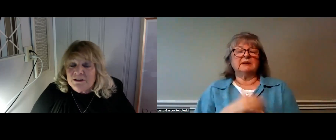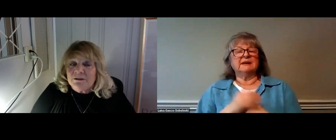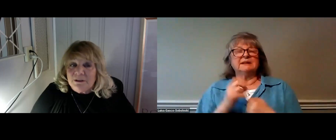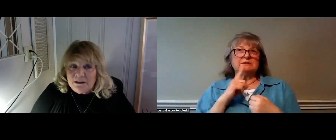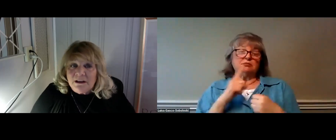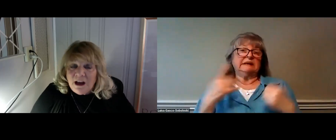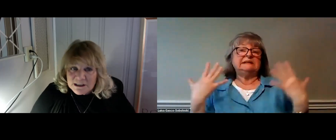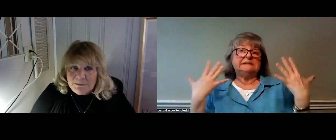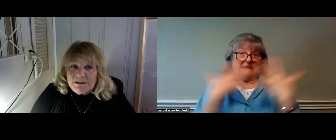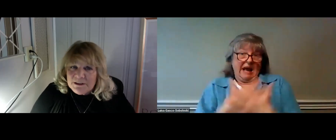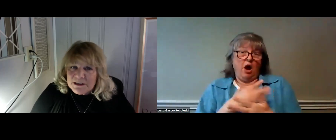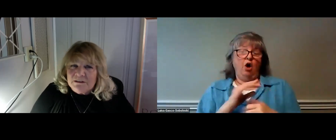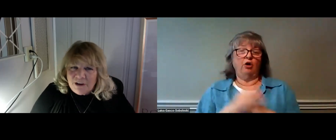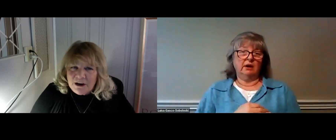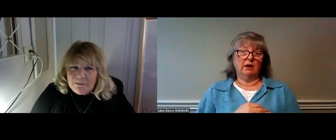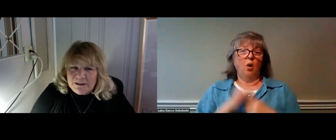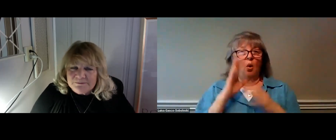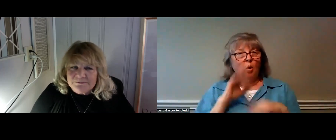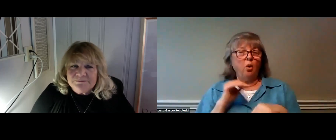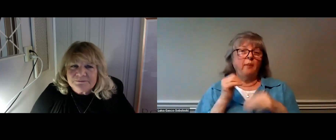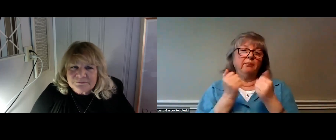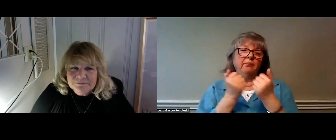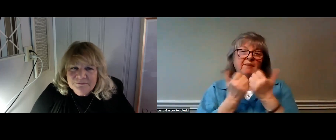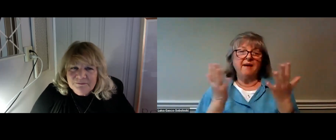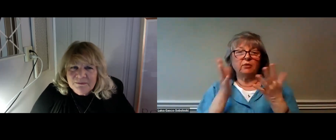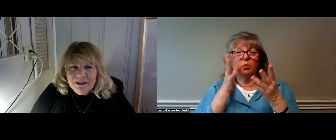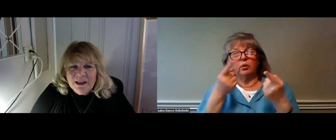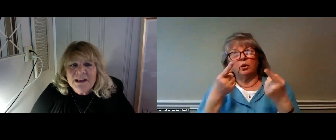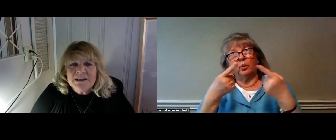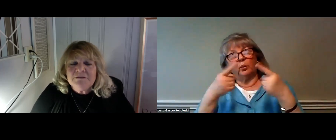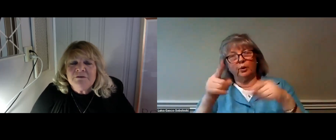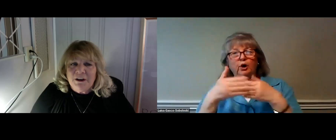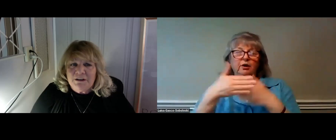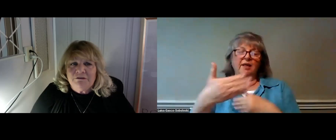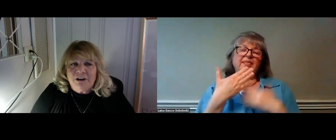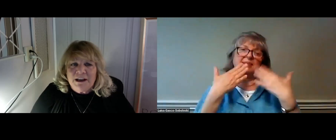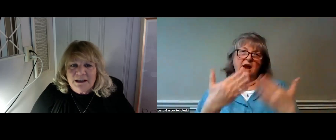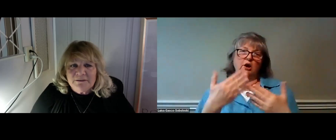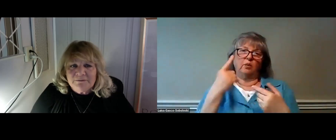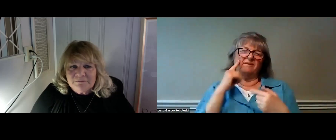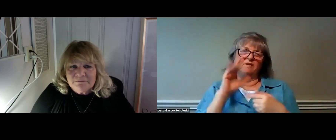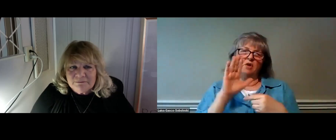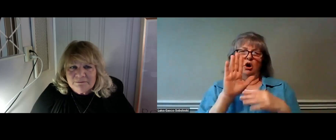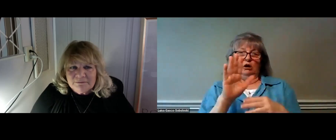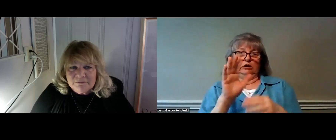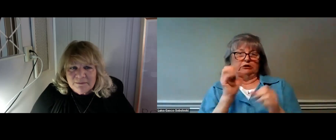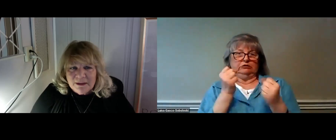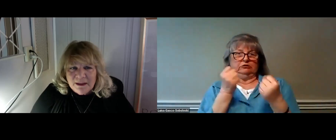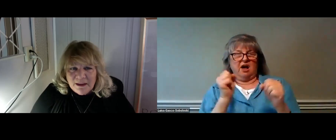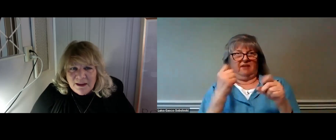coming into the hospital in this environment, it is very frightening.